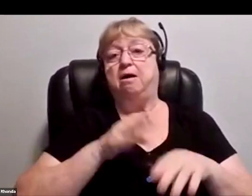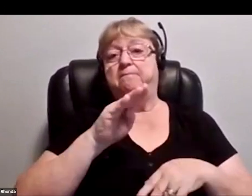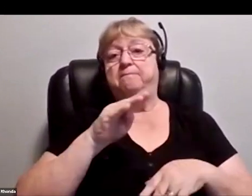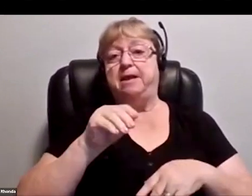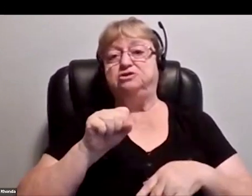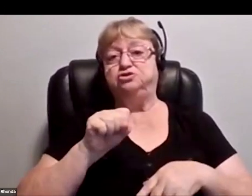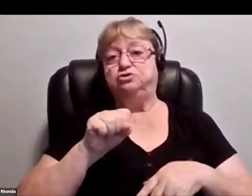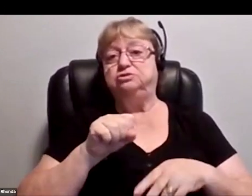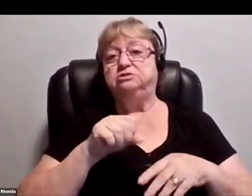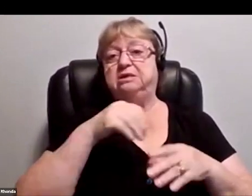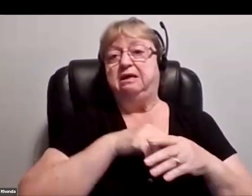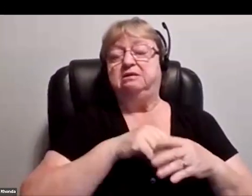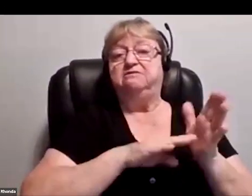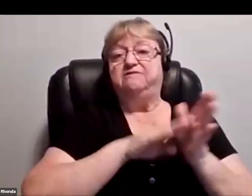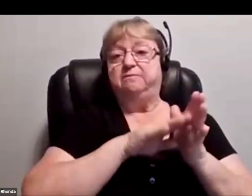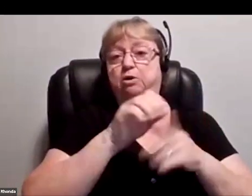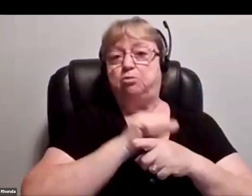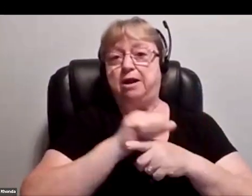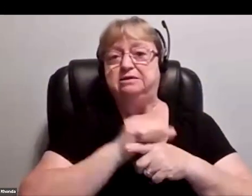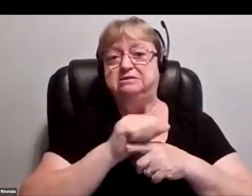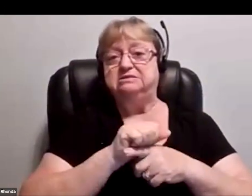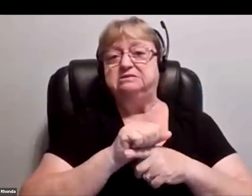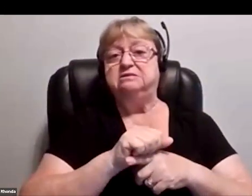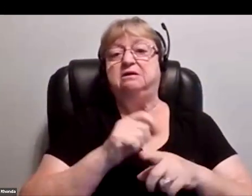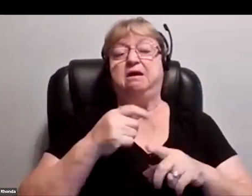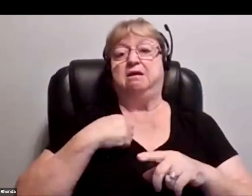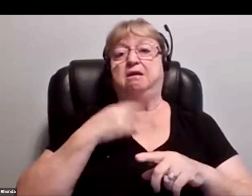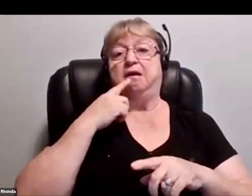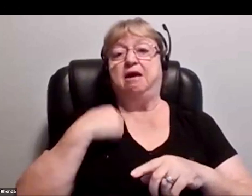and Computer Sciences from the University of Wisconsin-Madison.